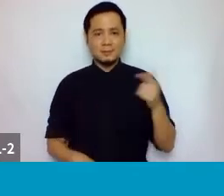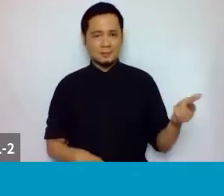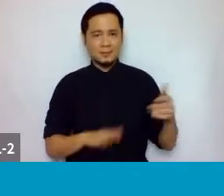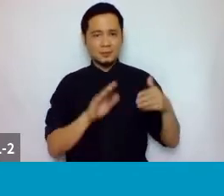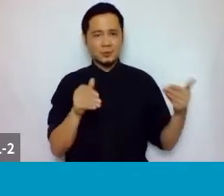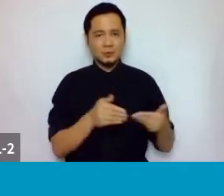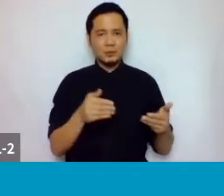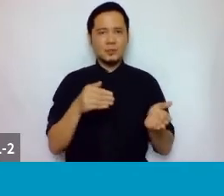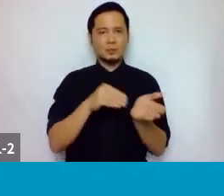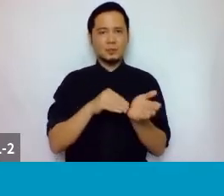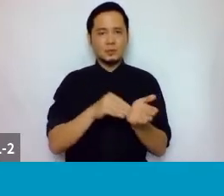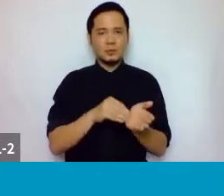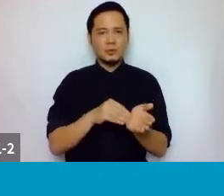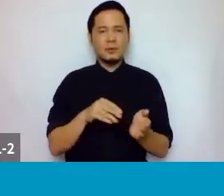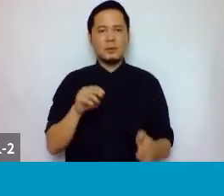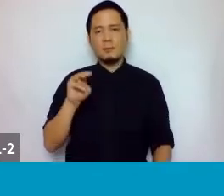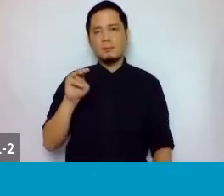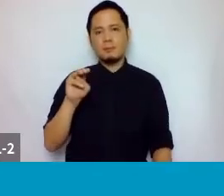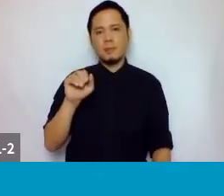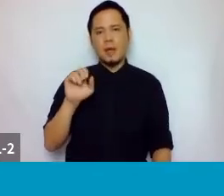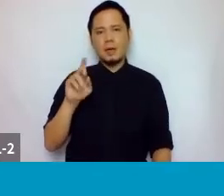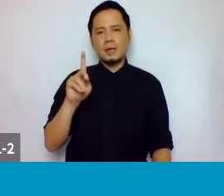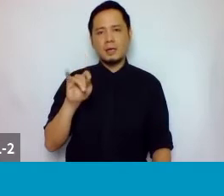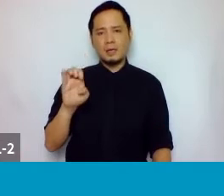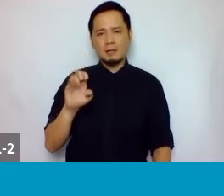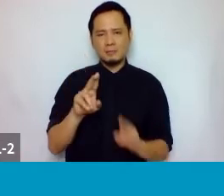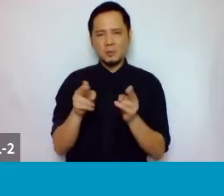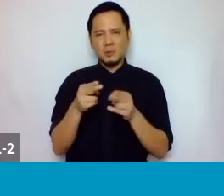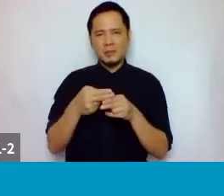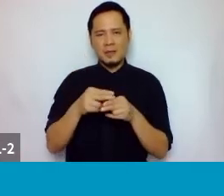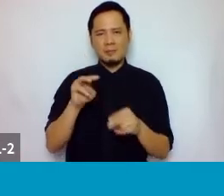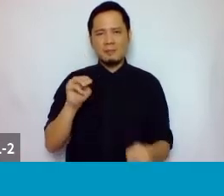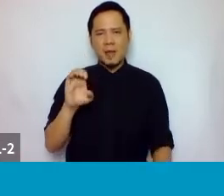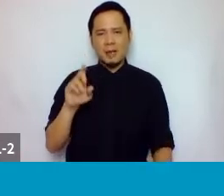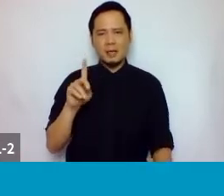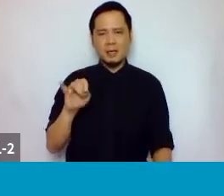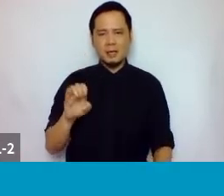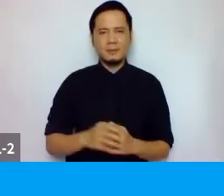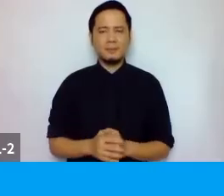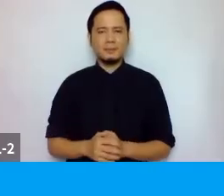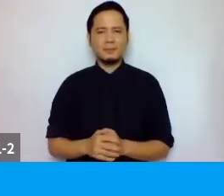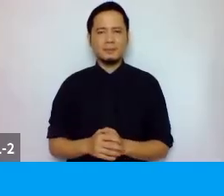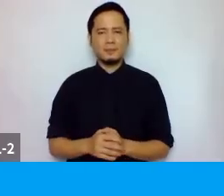Doc Macky handing over to you, Doc Macky. Hi Paul, good morning!